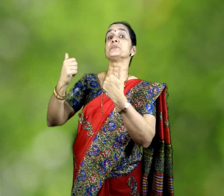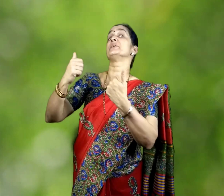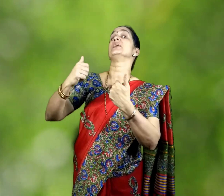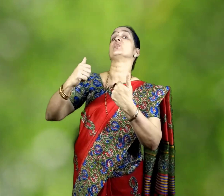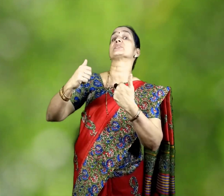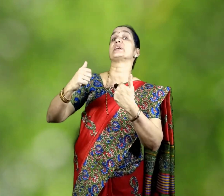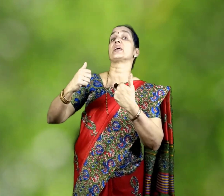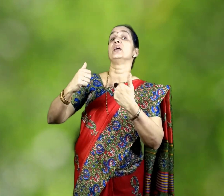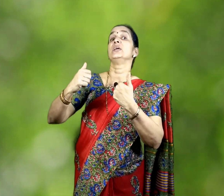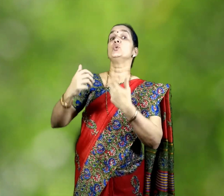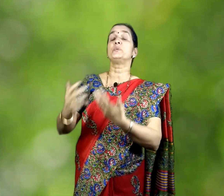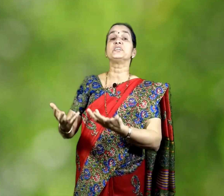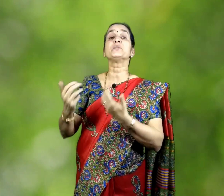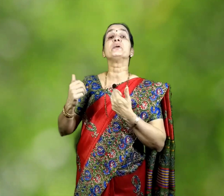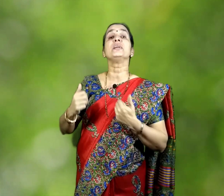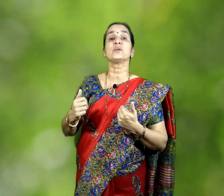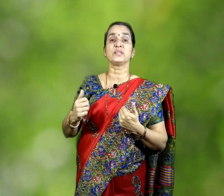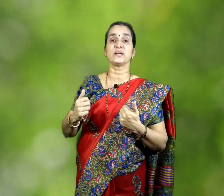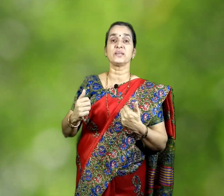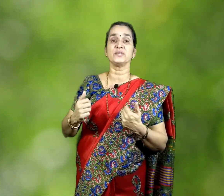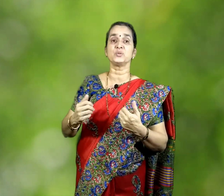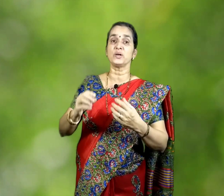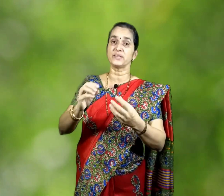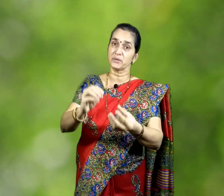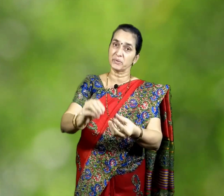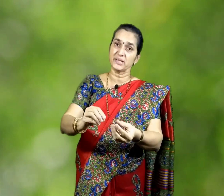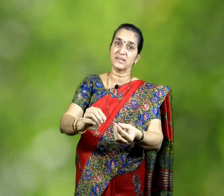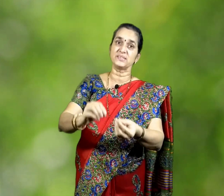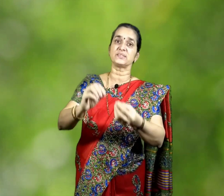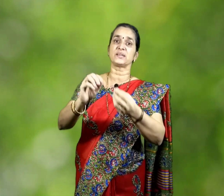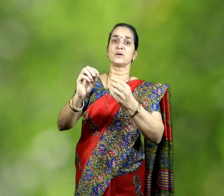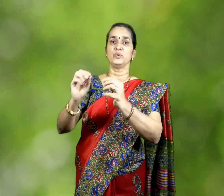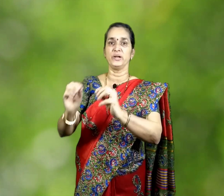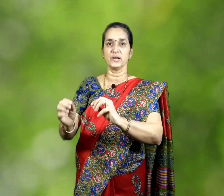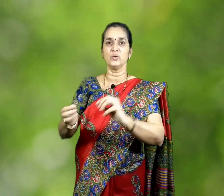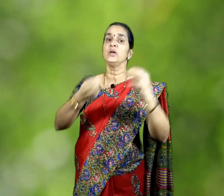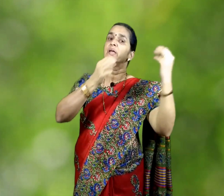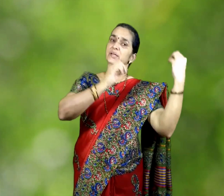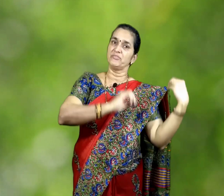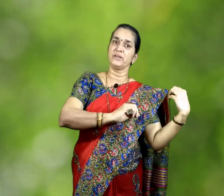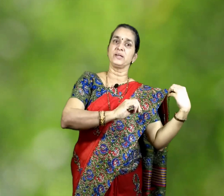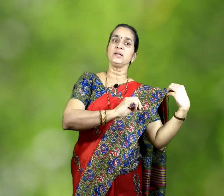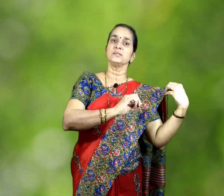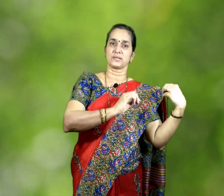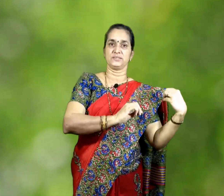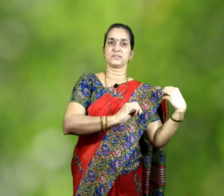out of love This tick will not jump into